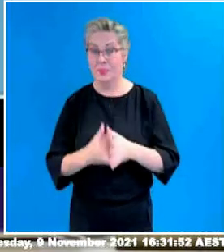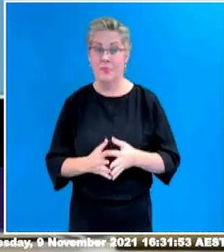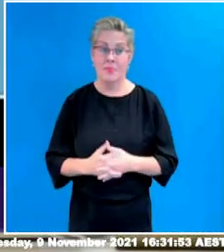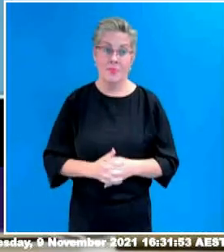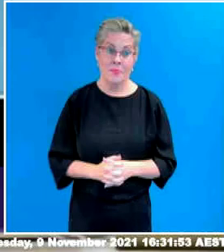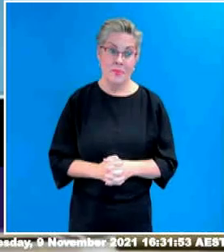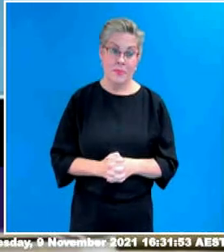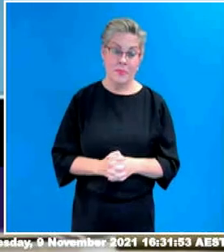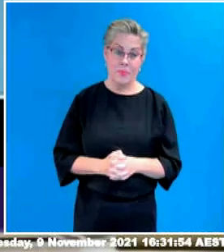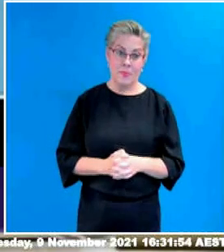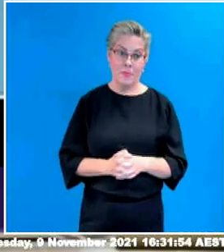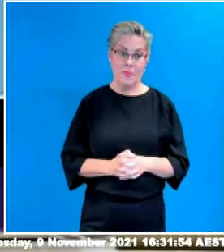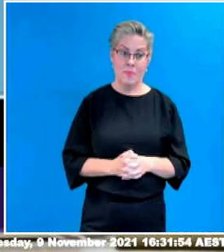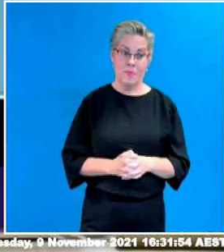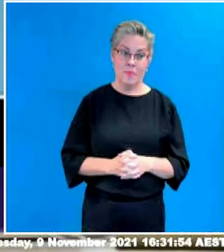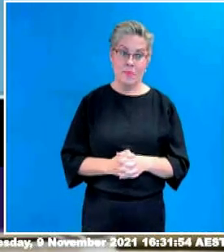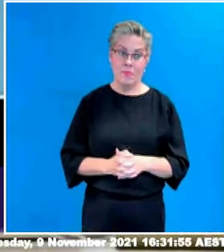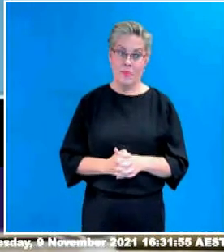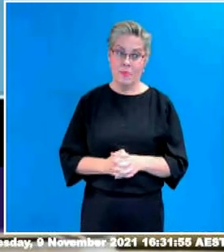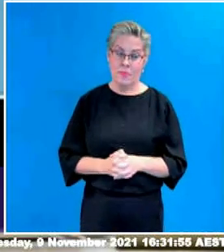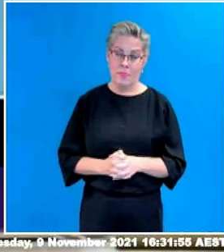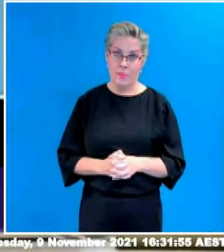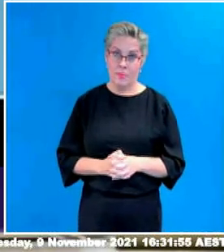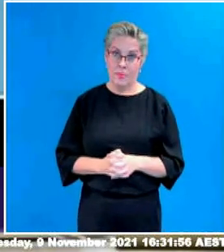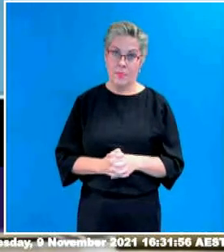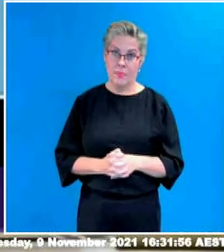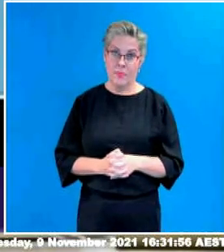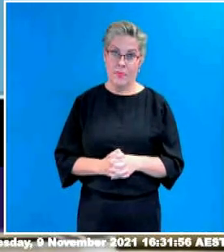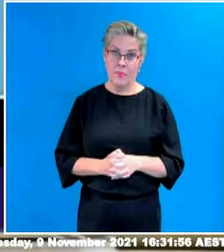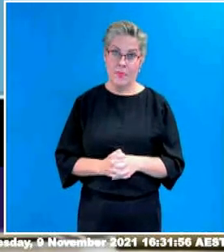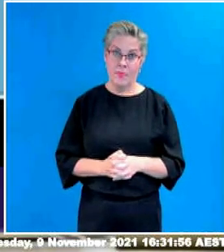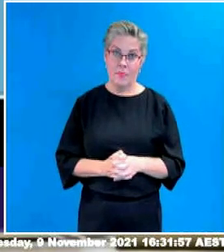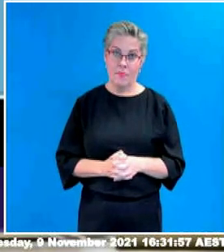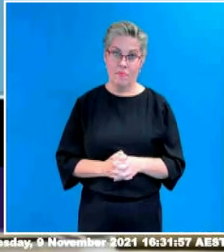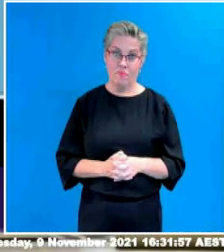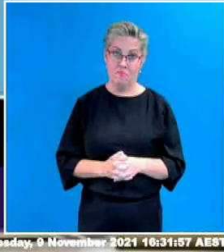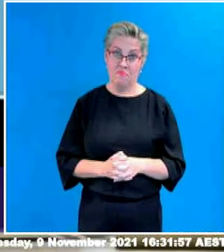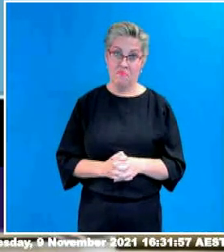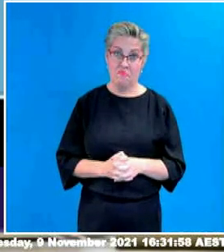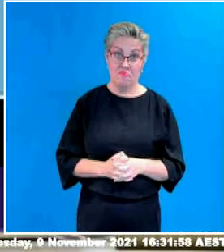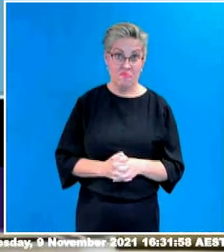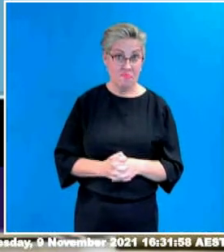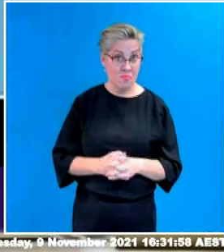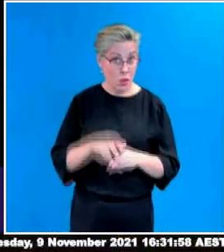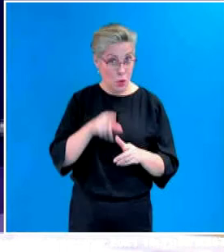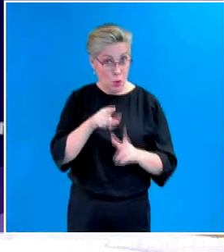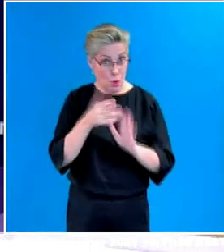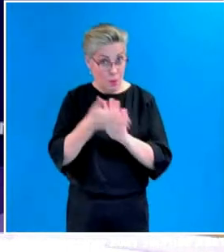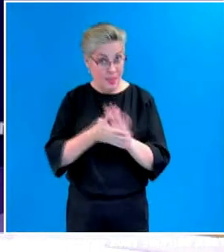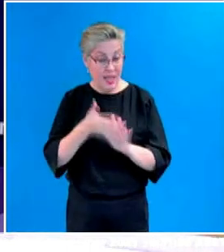You are telling us that there will be only a couple of documents that